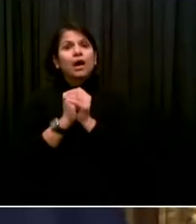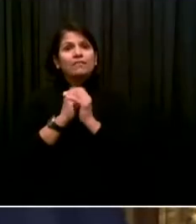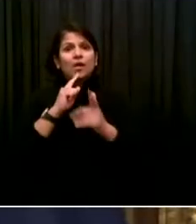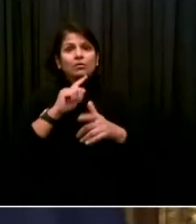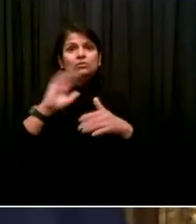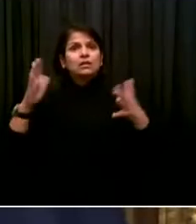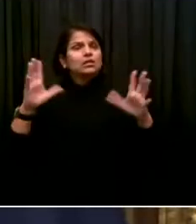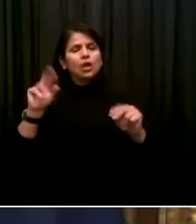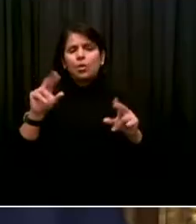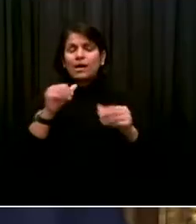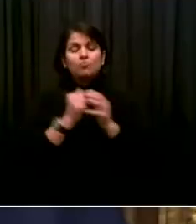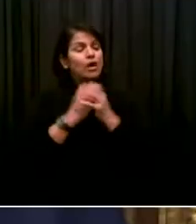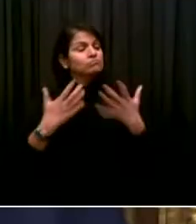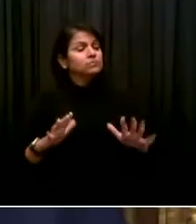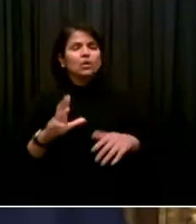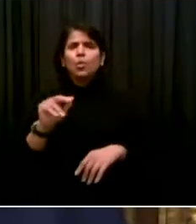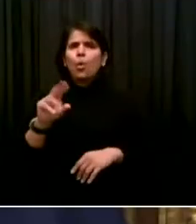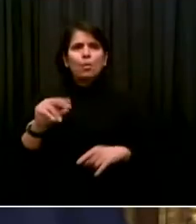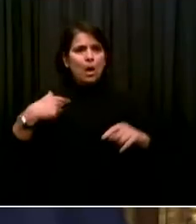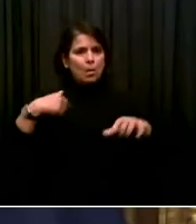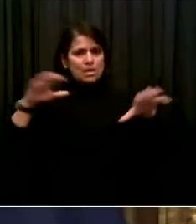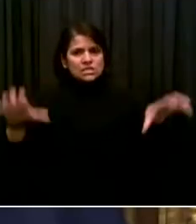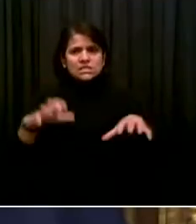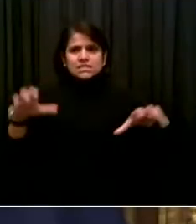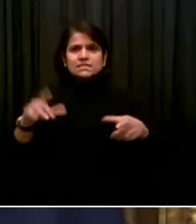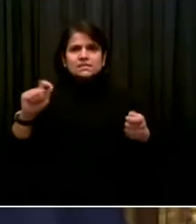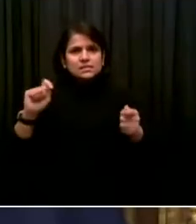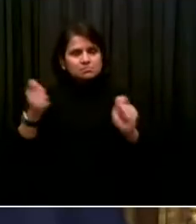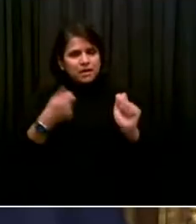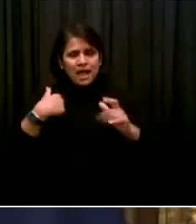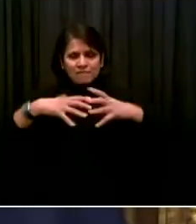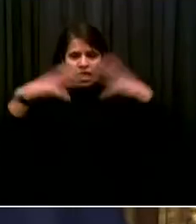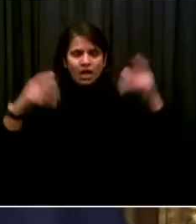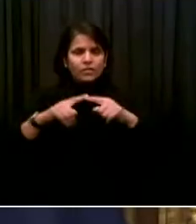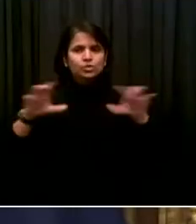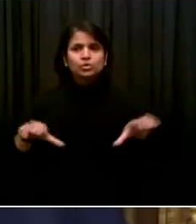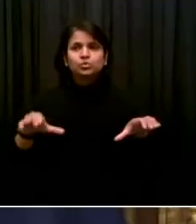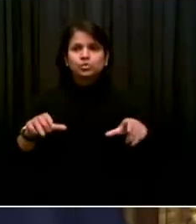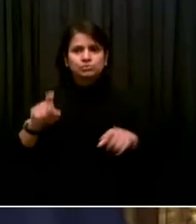MORE THAN PRAY. WE ARE GOING TO TURN OUR PAIN